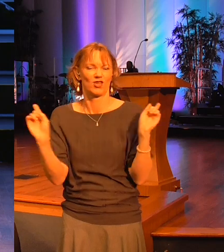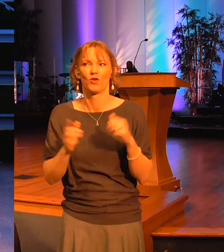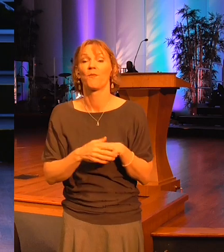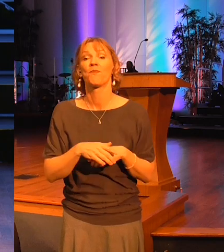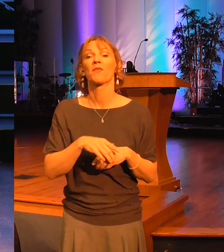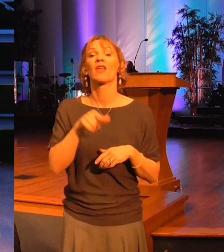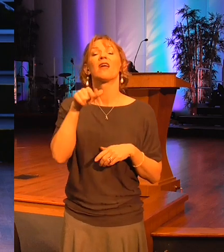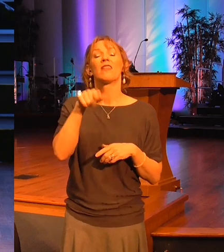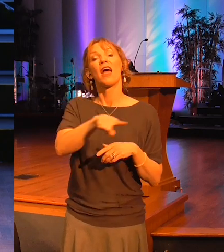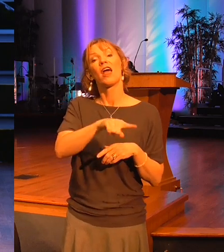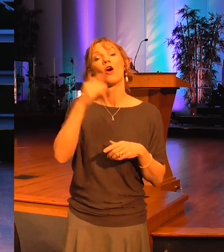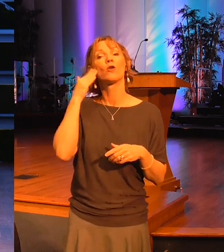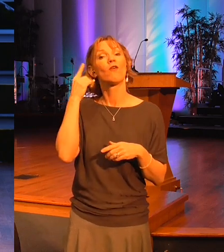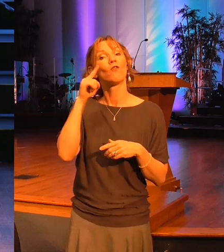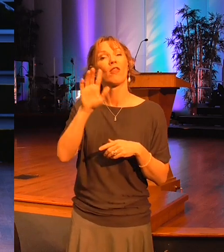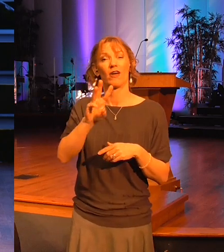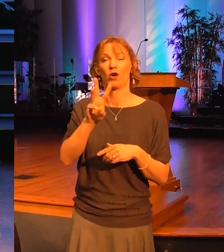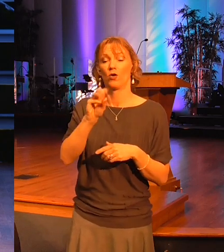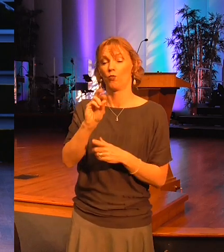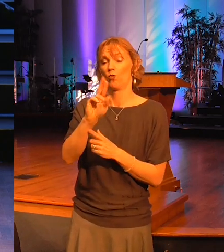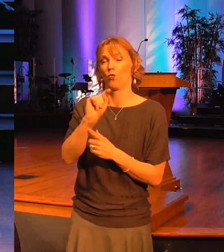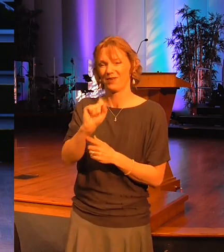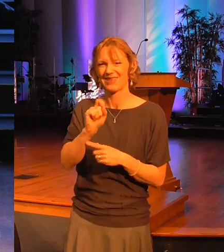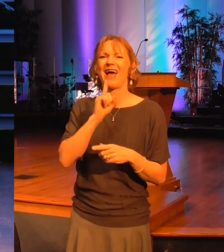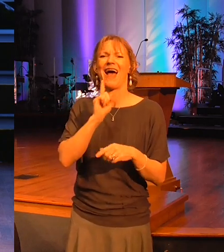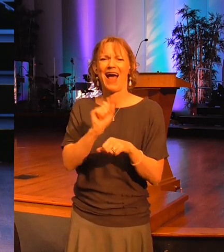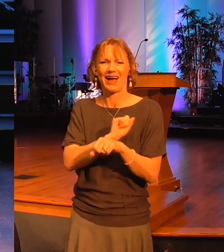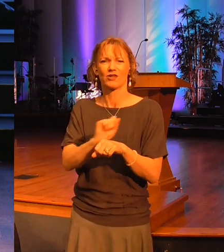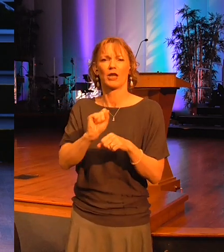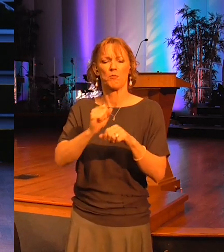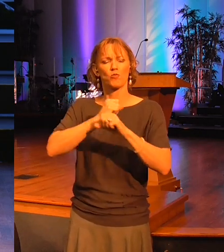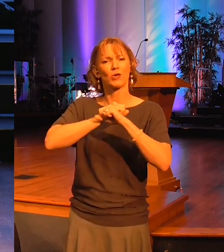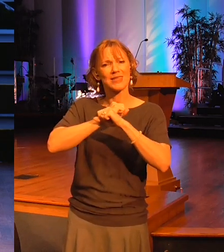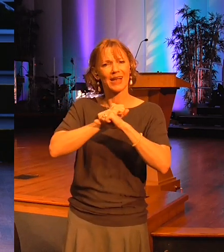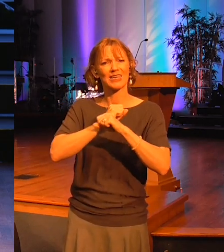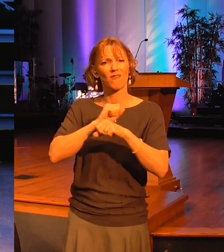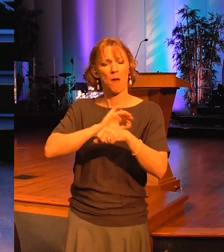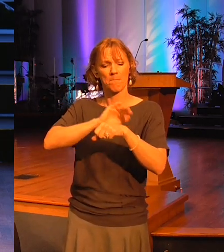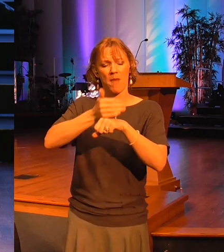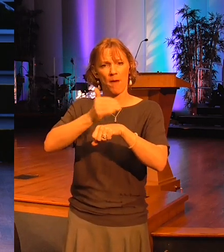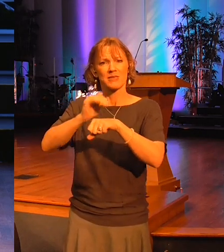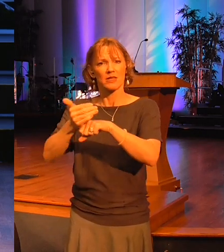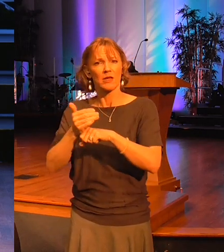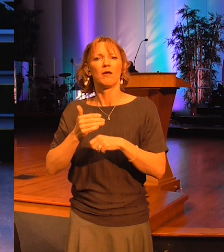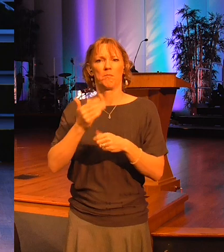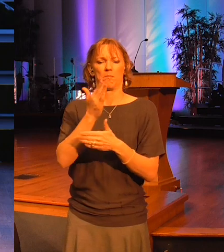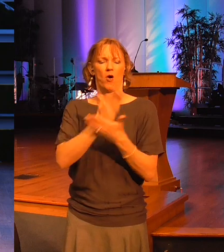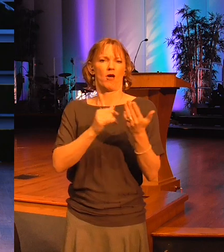for their warts actually protective bumps are wild members of the pig family with males having